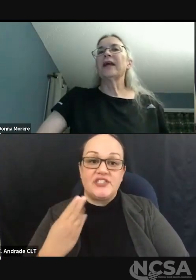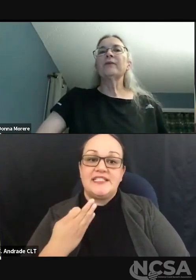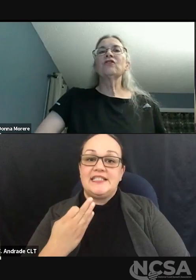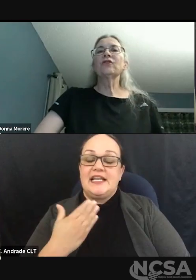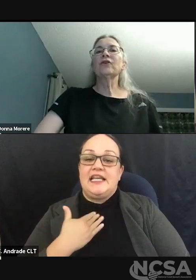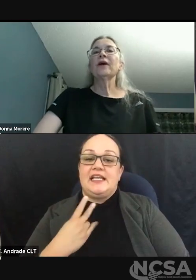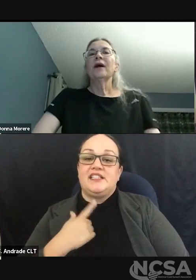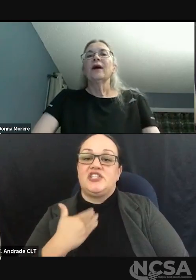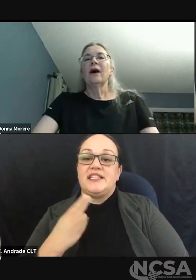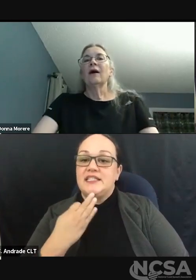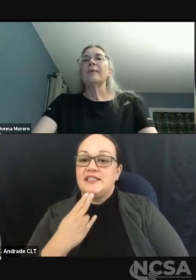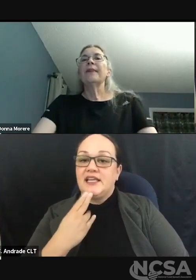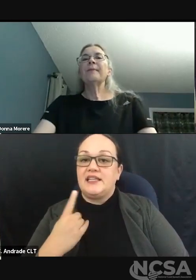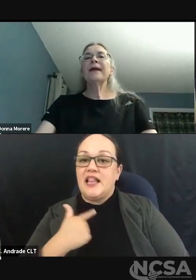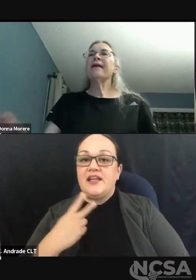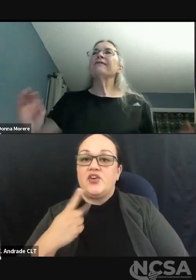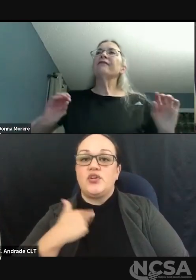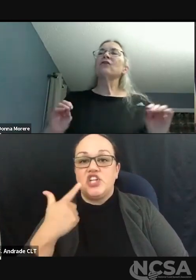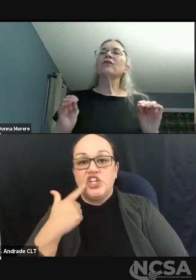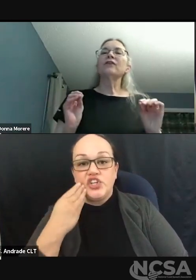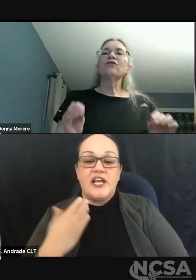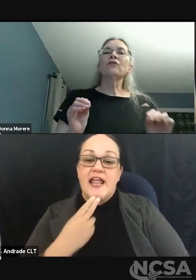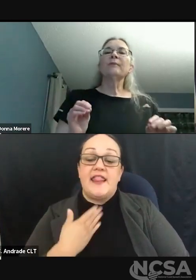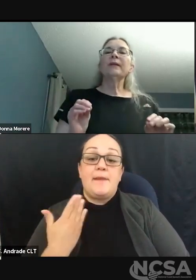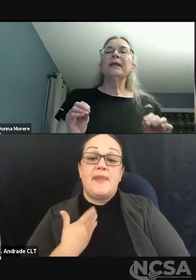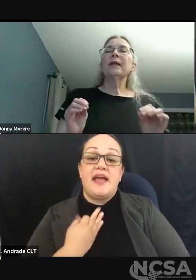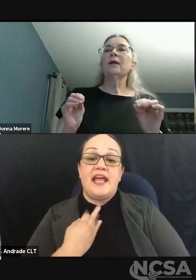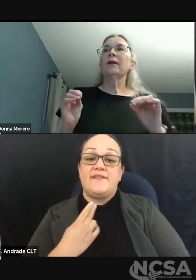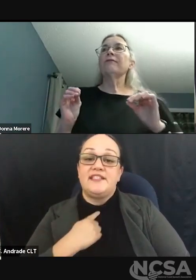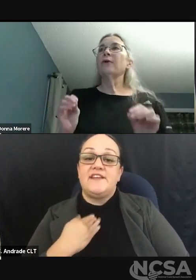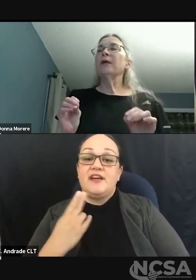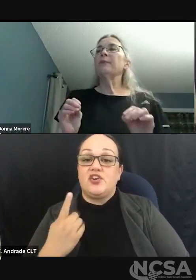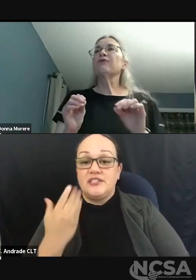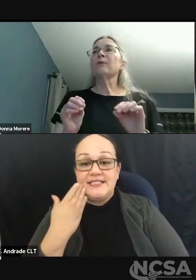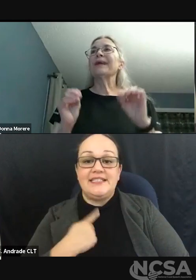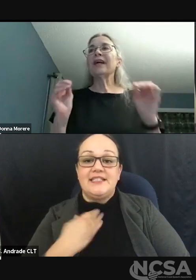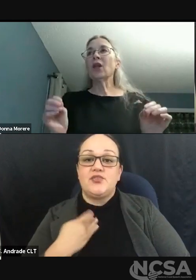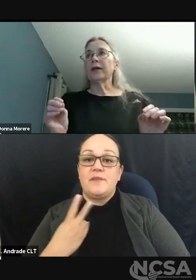second language learner. They may have difficulty discriminating phonemes from English,